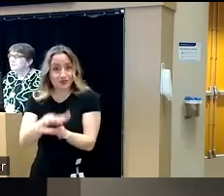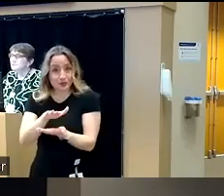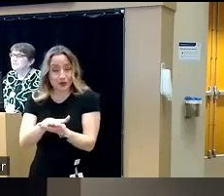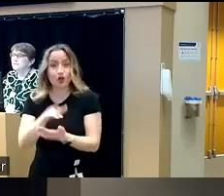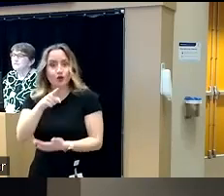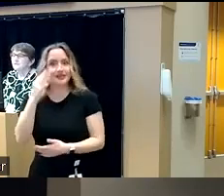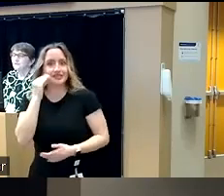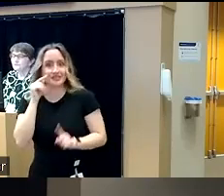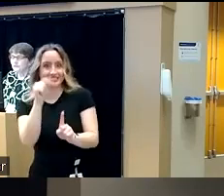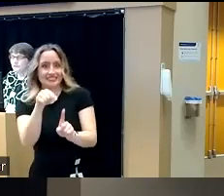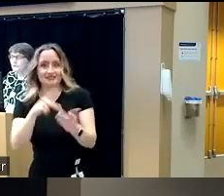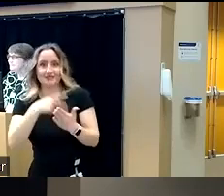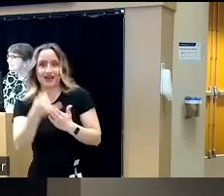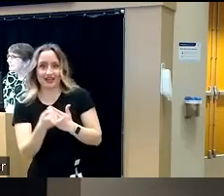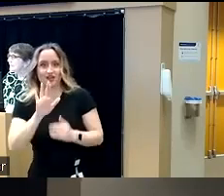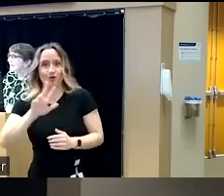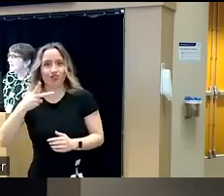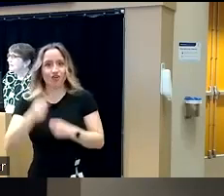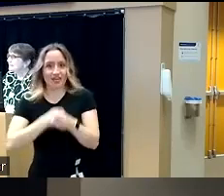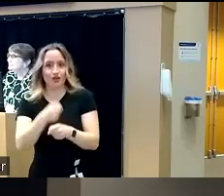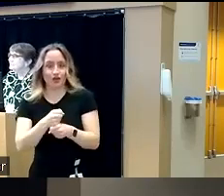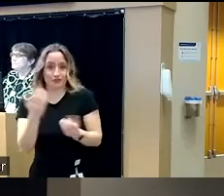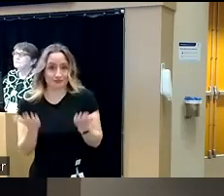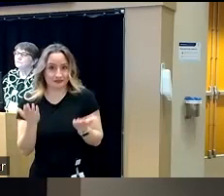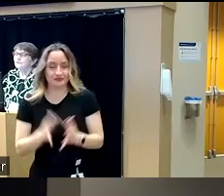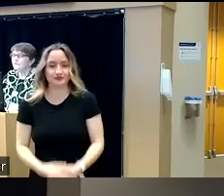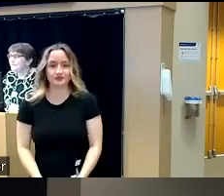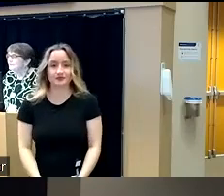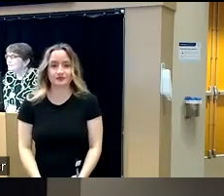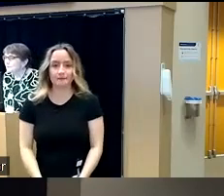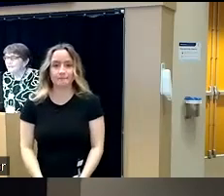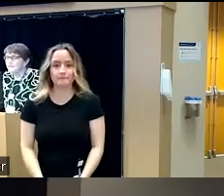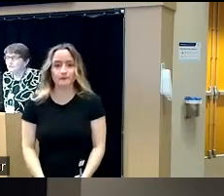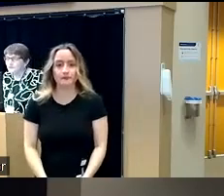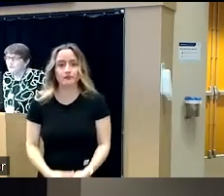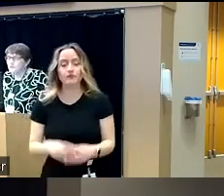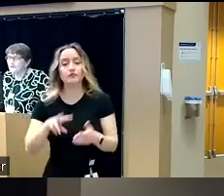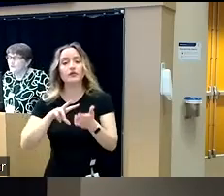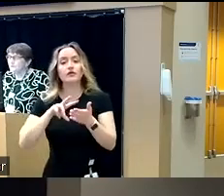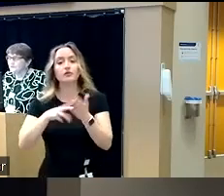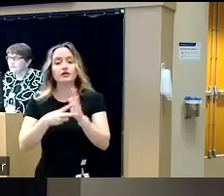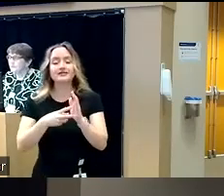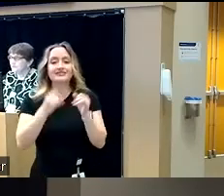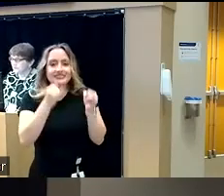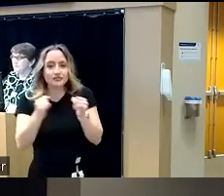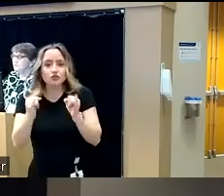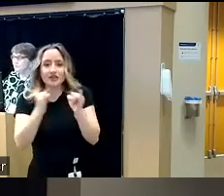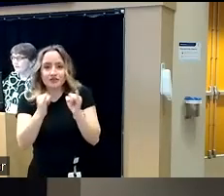do this in the third year um this consists of individual interviews of community participants